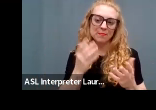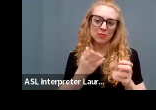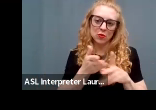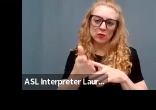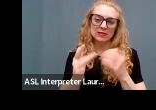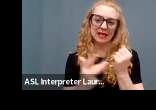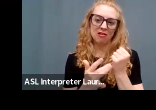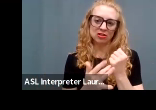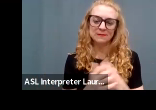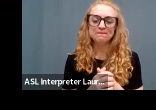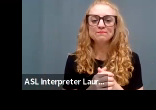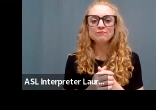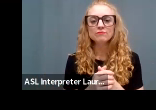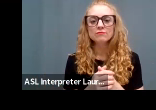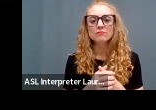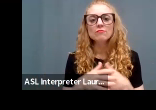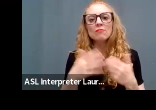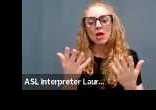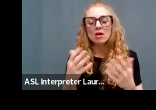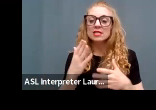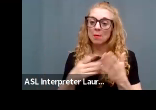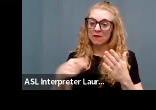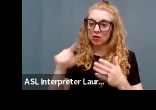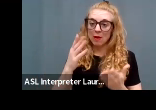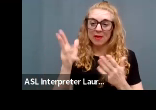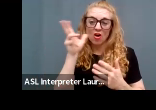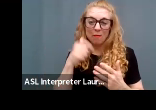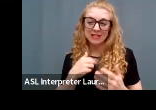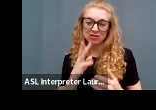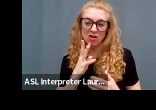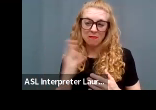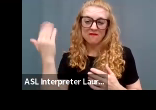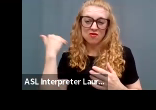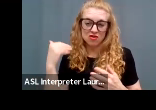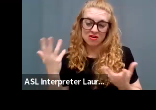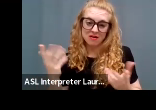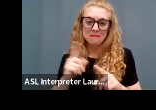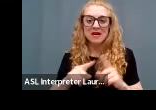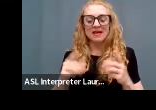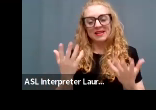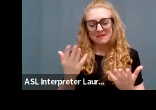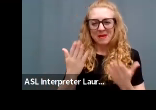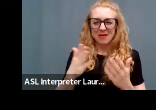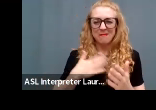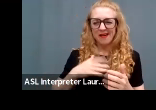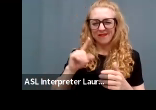so some of you may have heard me speak in the past if so the first couple of slides may be repetitive